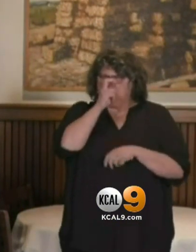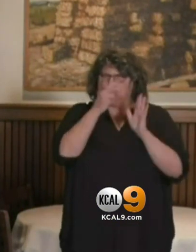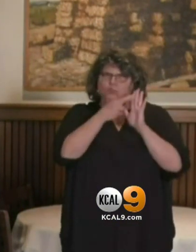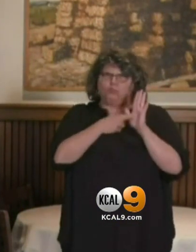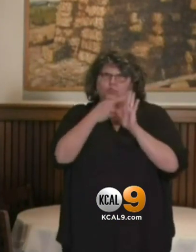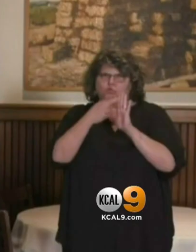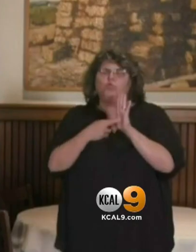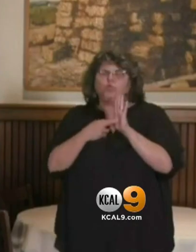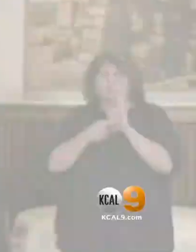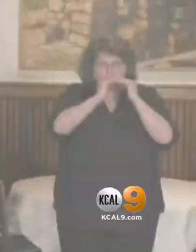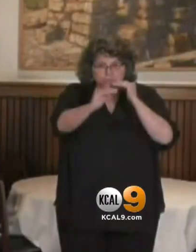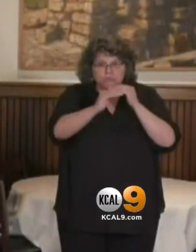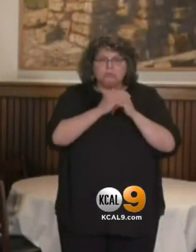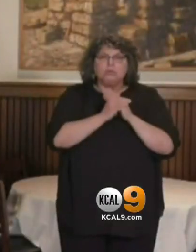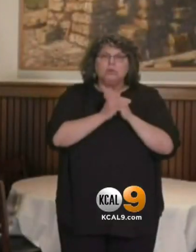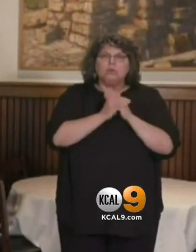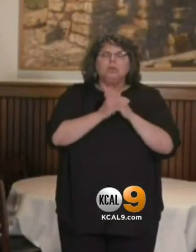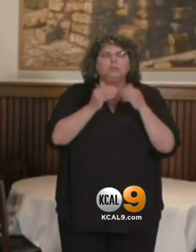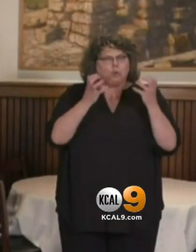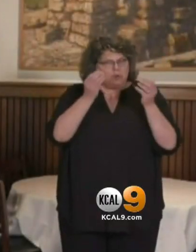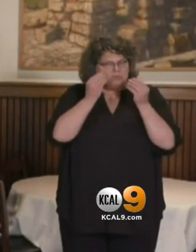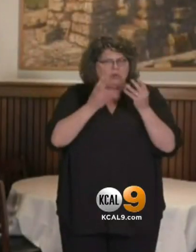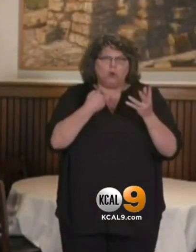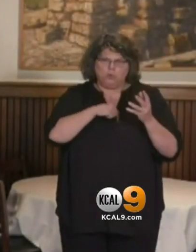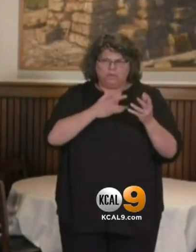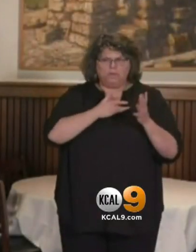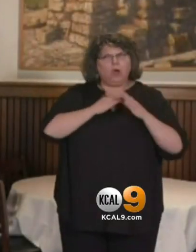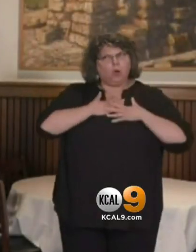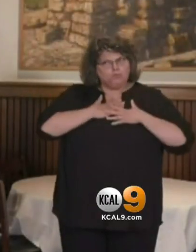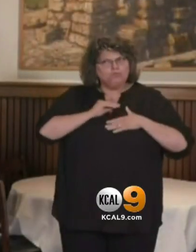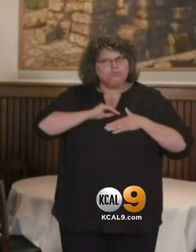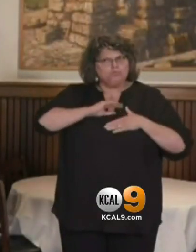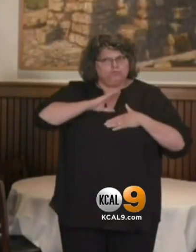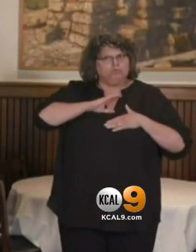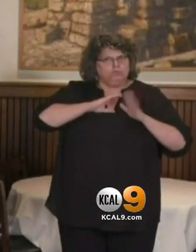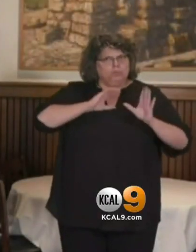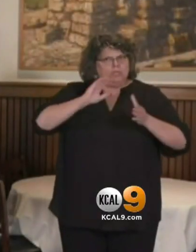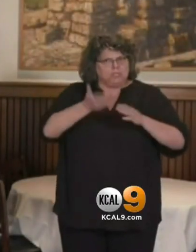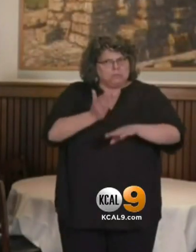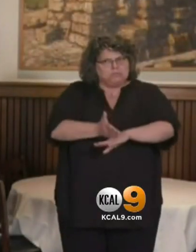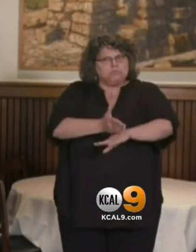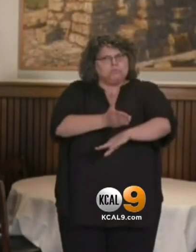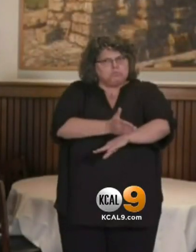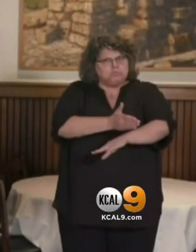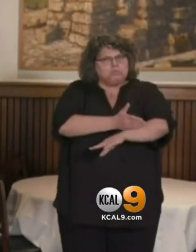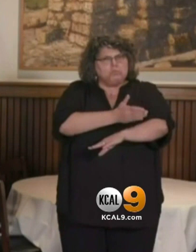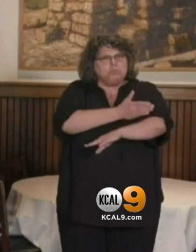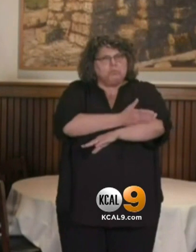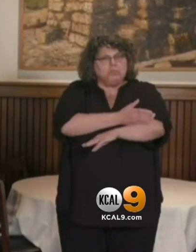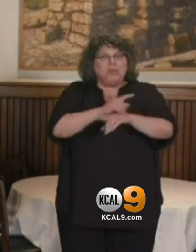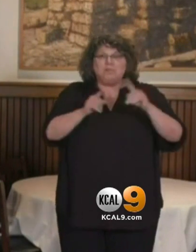ACCORDING TO THE GOVERNOR, IF ALL GOES WELL, WITHIN WEEKS, NOT MONTHS, YOU CAN GET A HAIR CUT AND YOU WILL BE ABLE TO GO TO